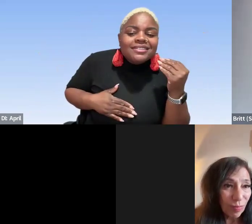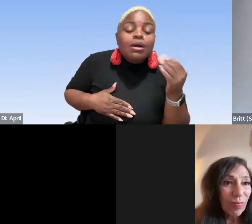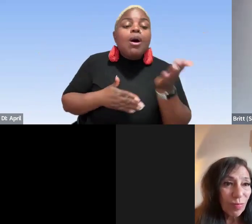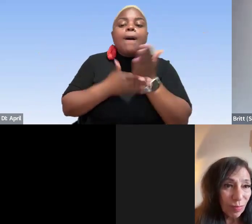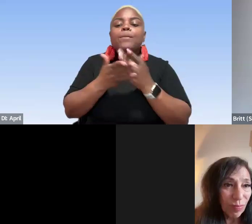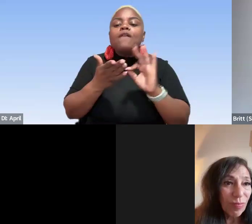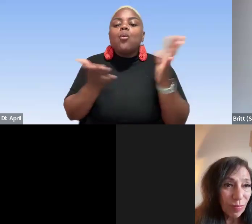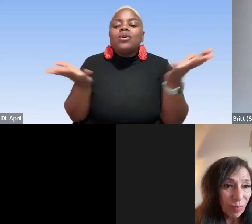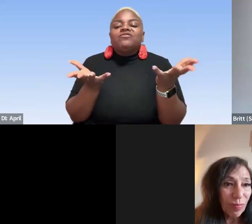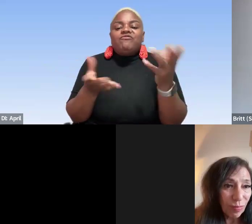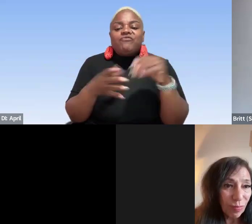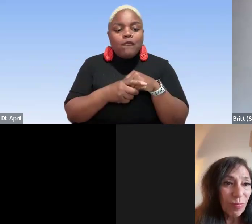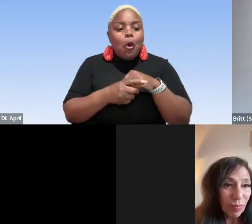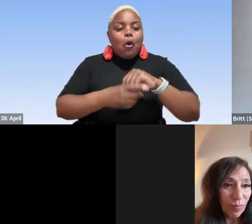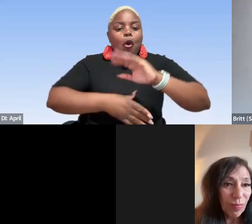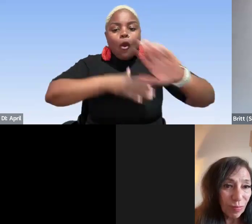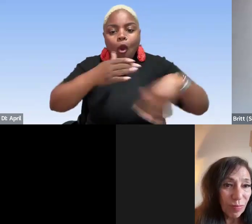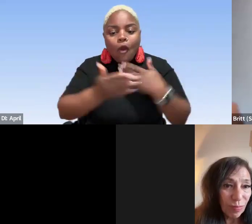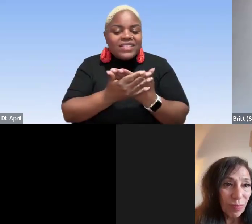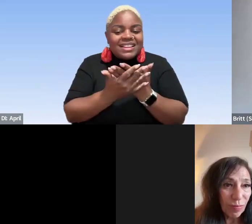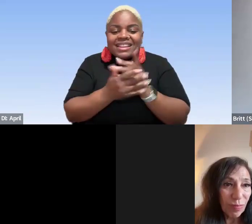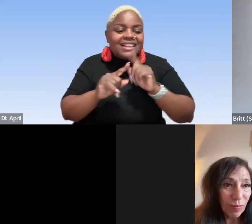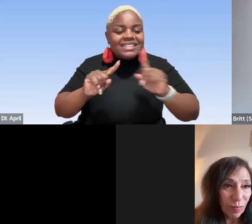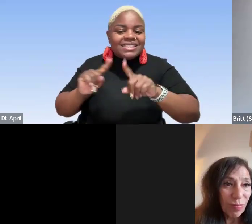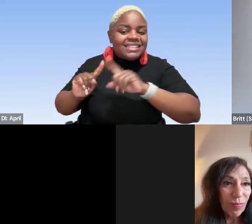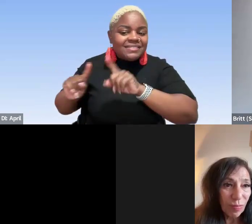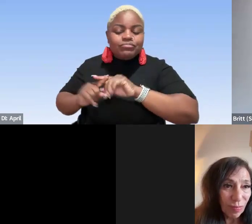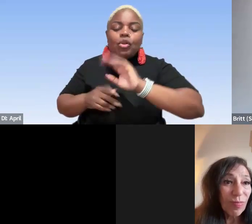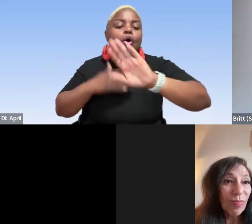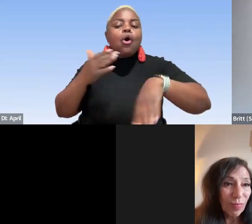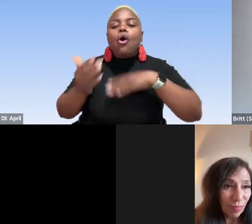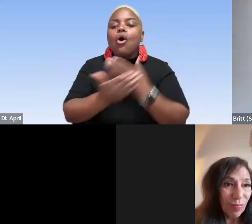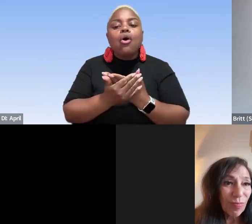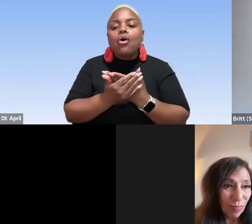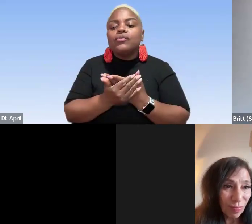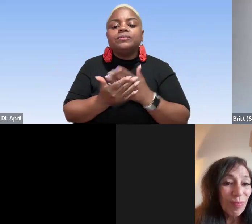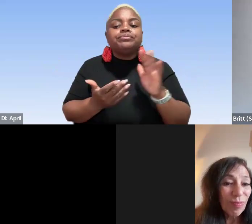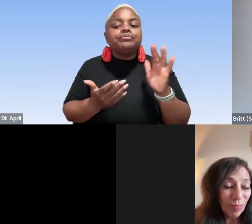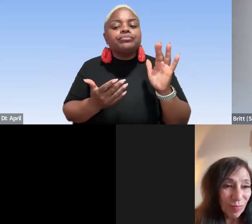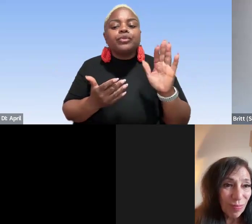All these other, you know, roots of the same tree, um,